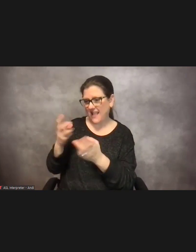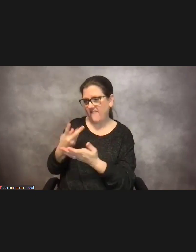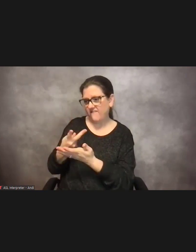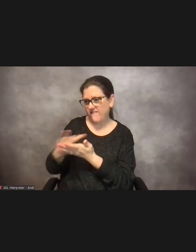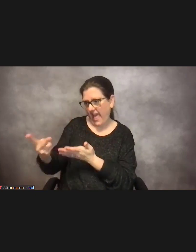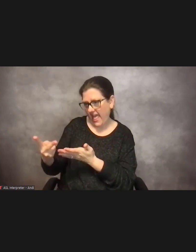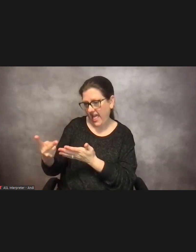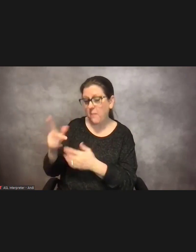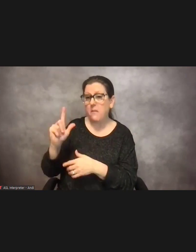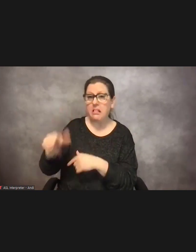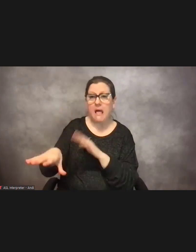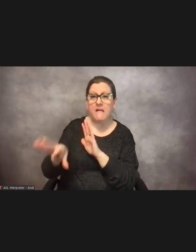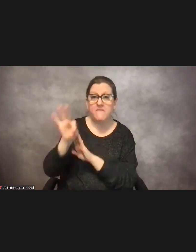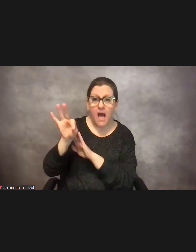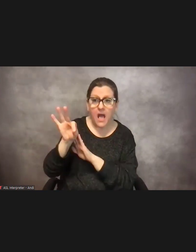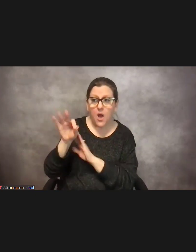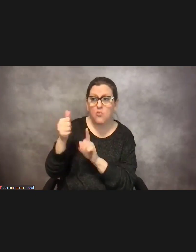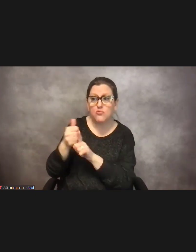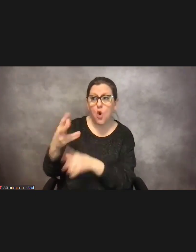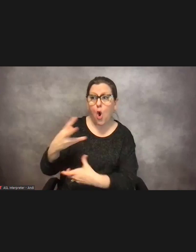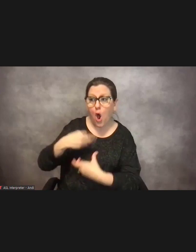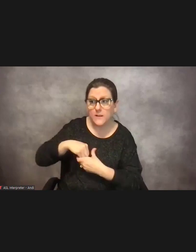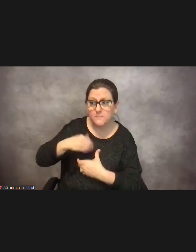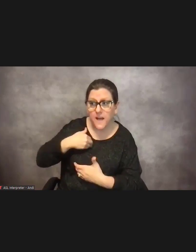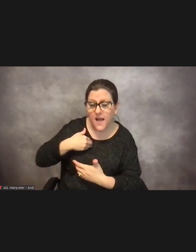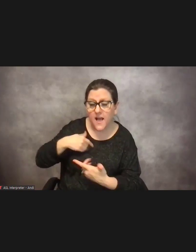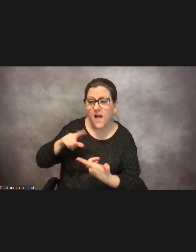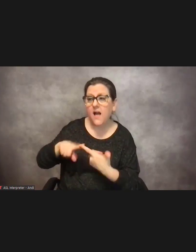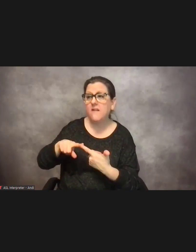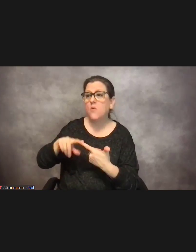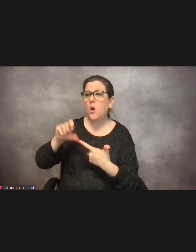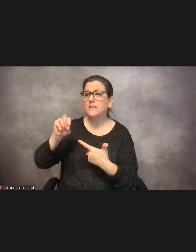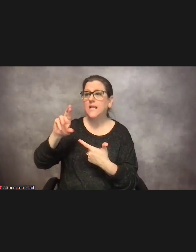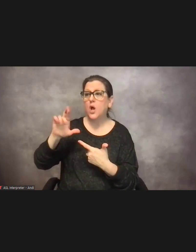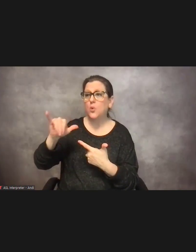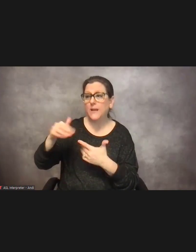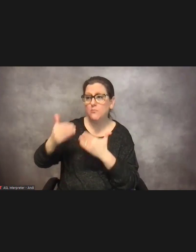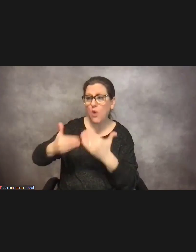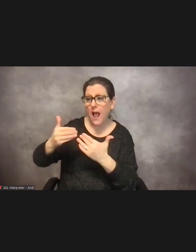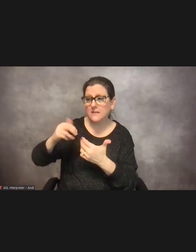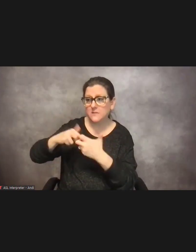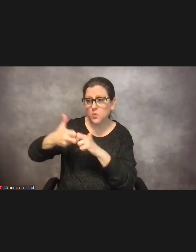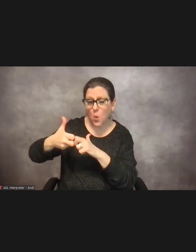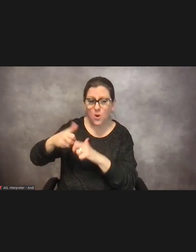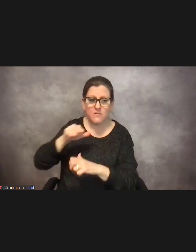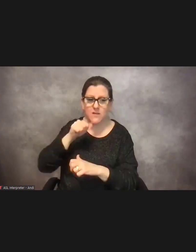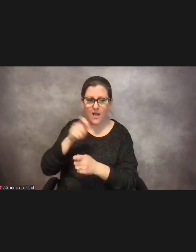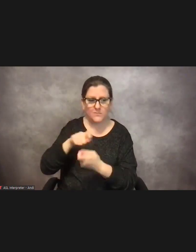So, um, I apologize, but we could, um, we could almost do another webinar on that question. It's a great question.>>: Yep.